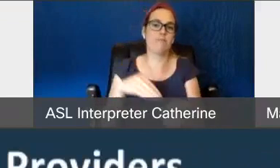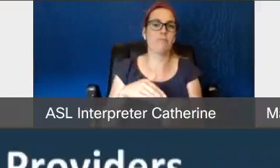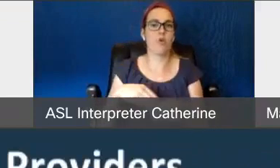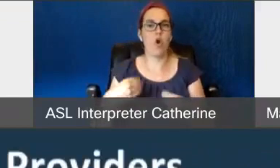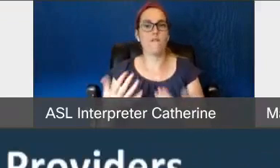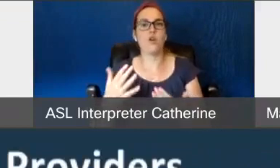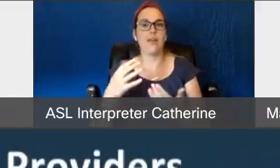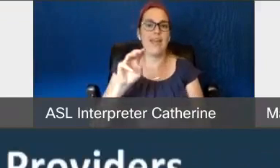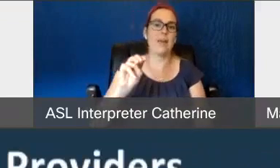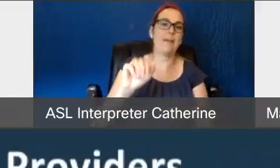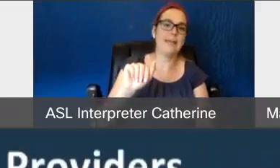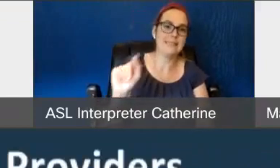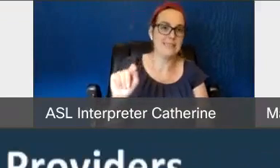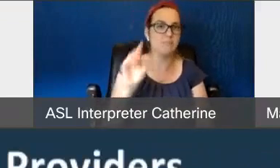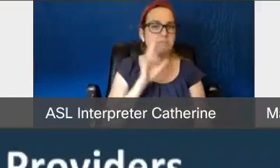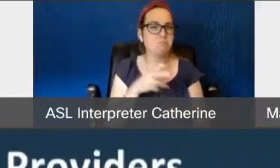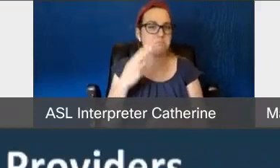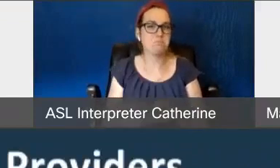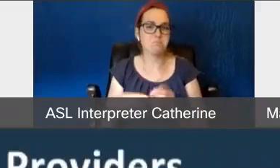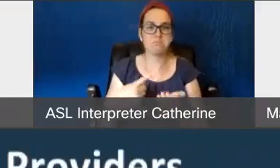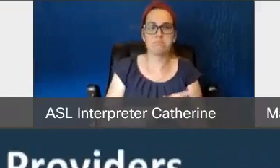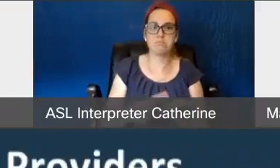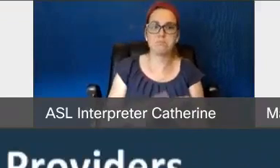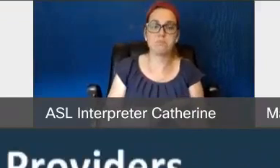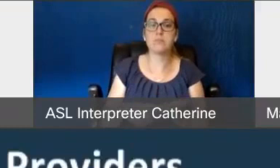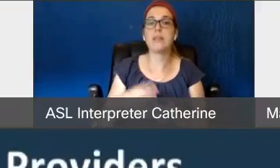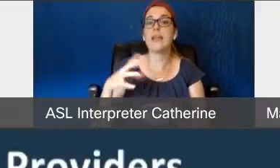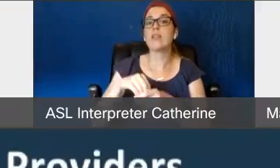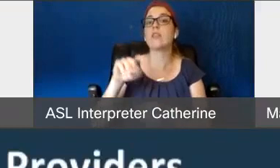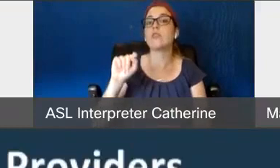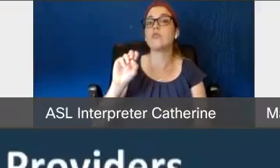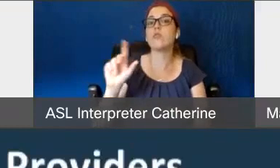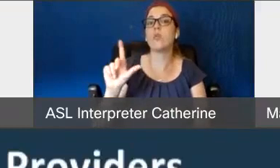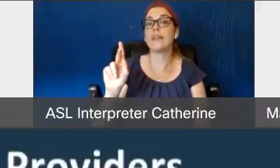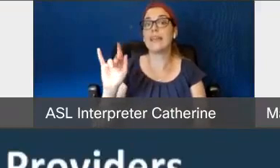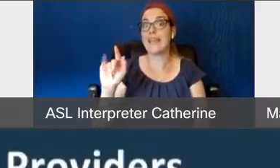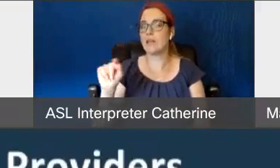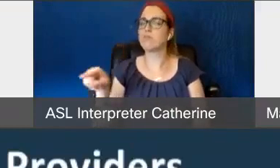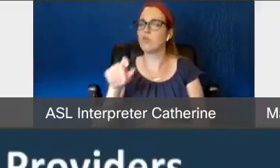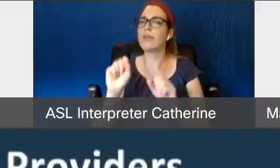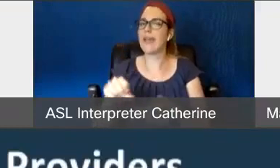'cause the time is growing on late. In the toolkit there's ways that you can get waiver for eligible doctors to perform it,